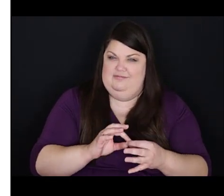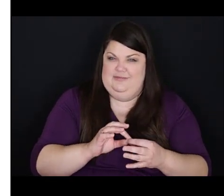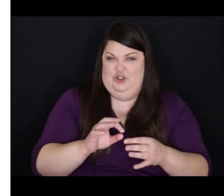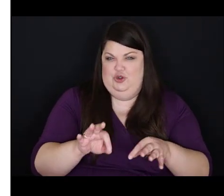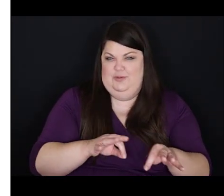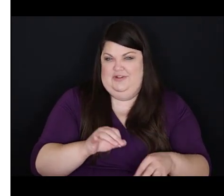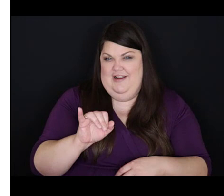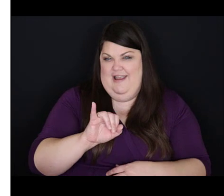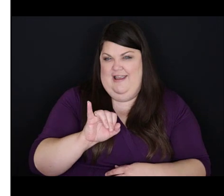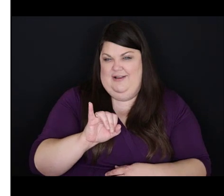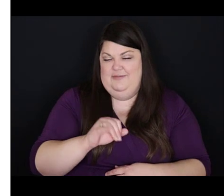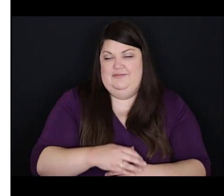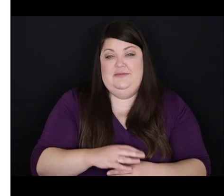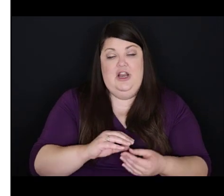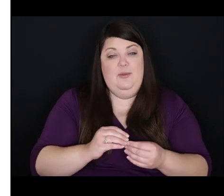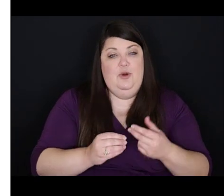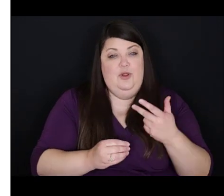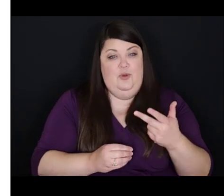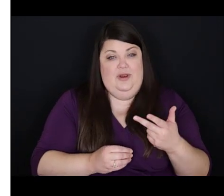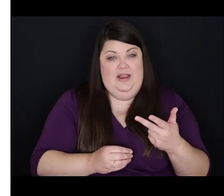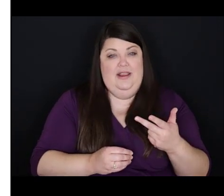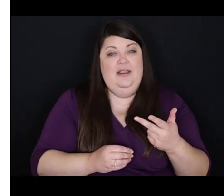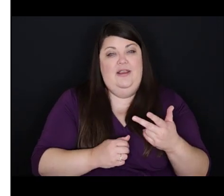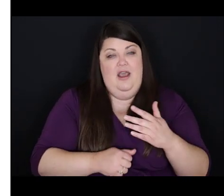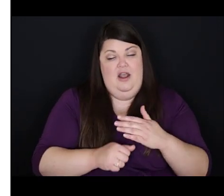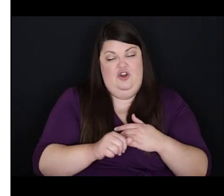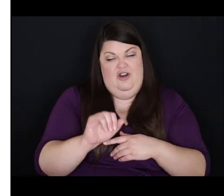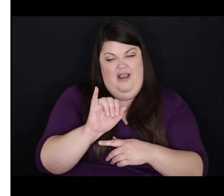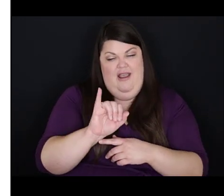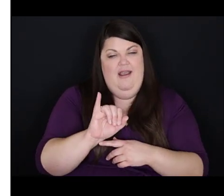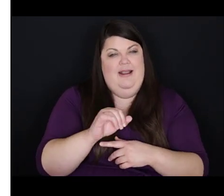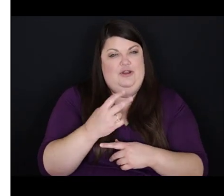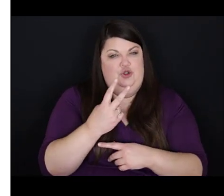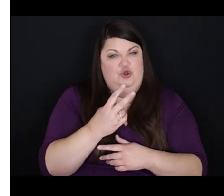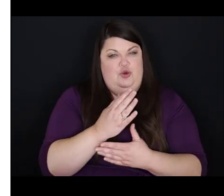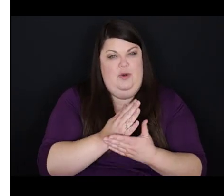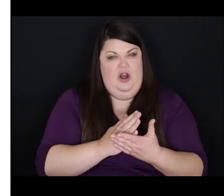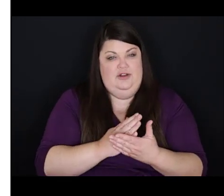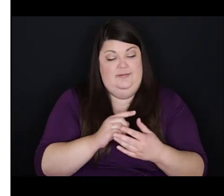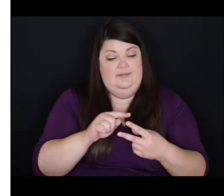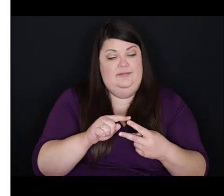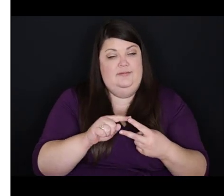Number (3) under Description (i) and has 2 parts. The first part requests policies and